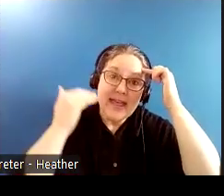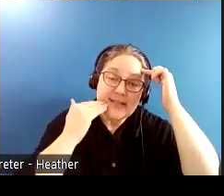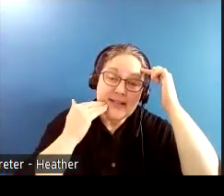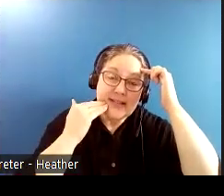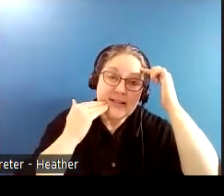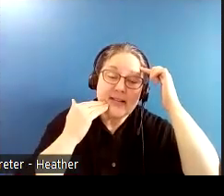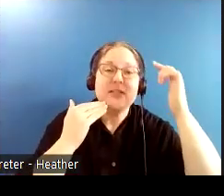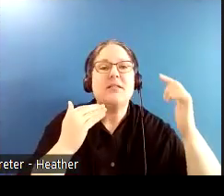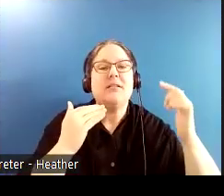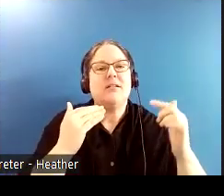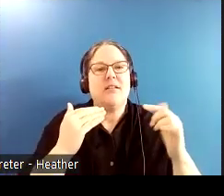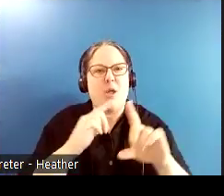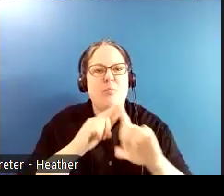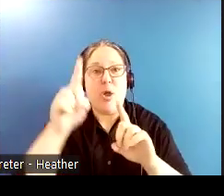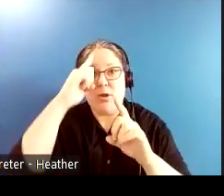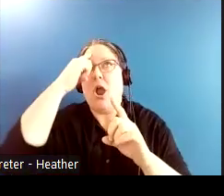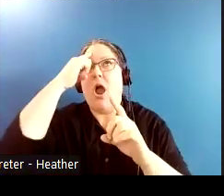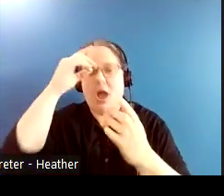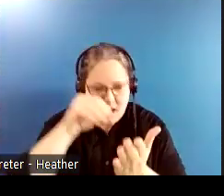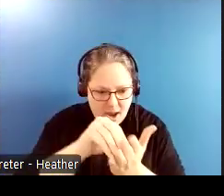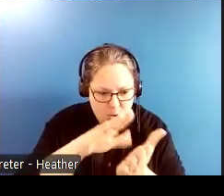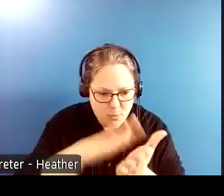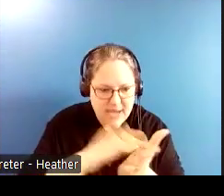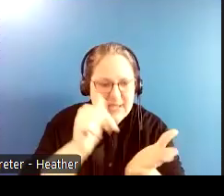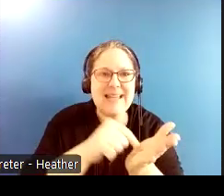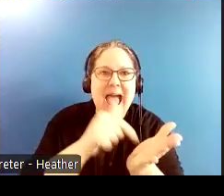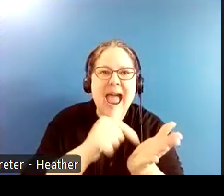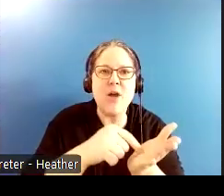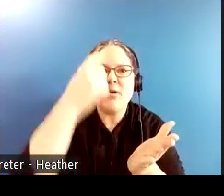But as soon as you write something down or attempt to document what you were doing,